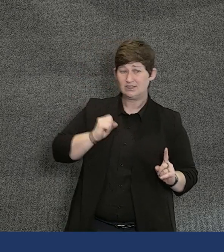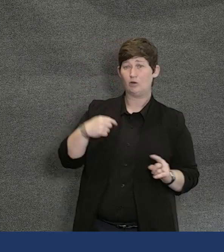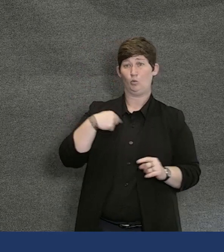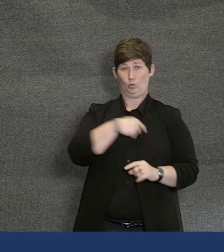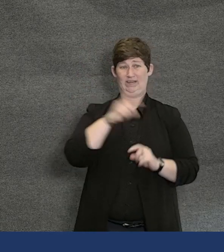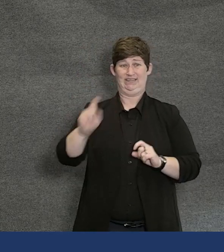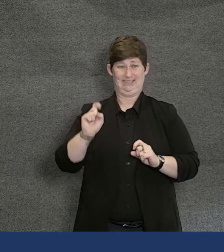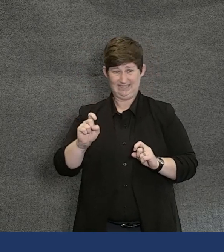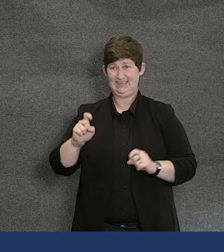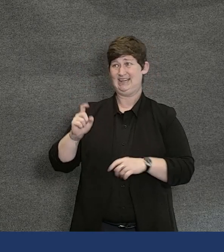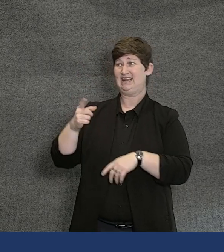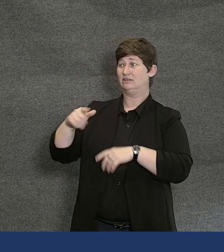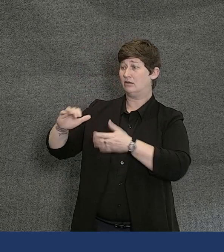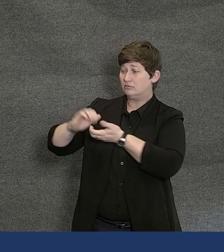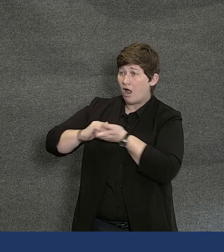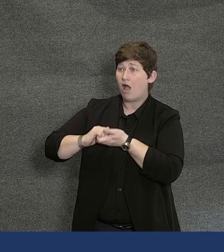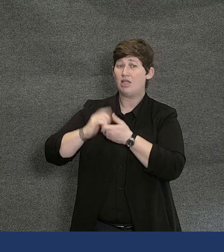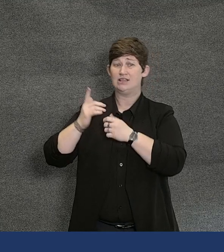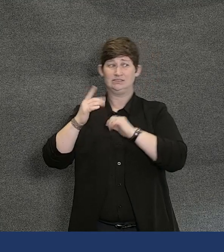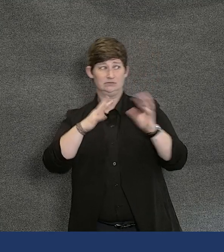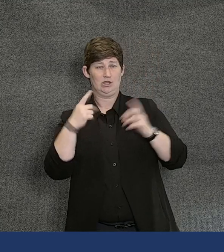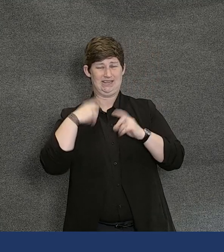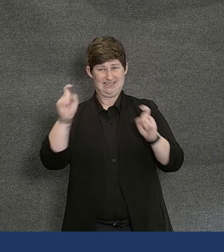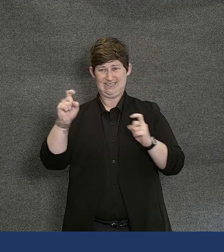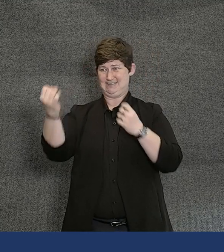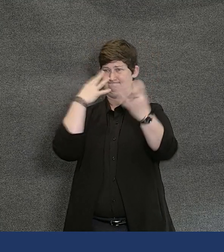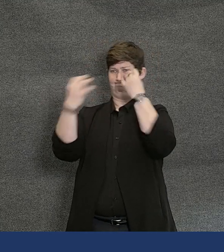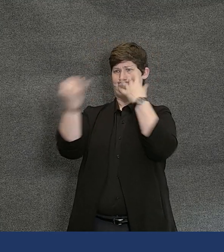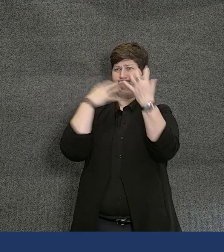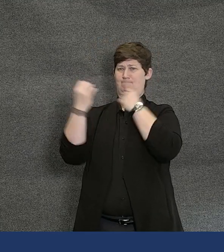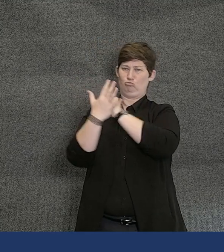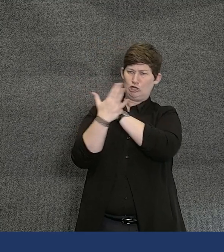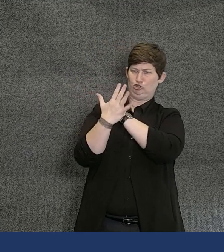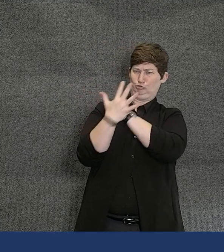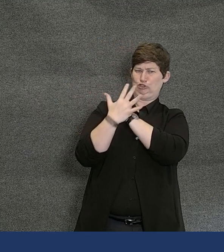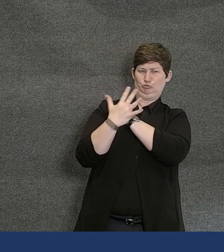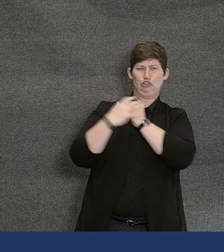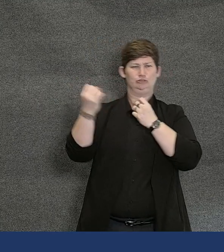getting pressure and engagement and hearing your stories. There's no substitute.